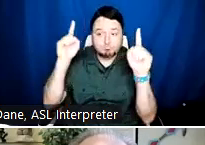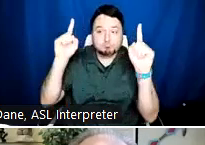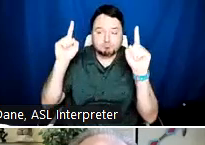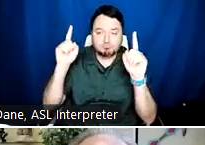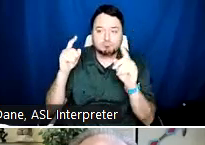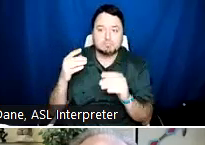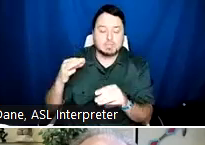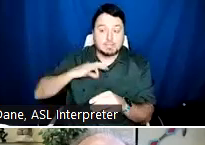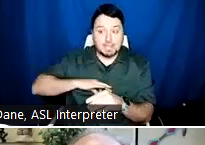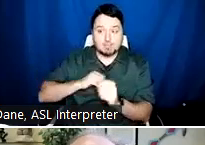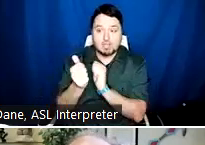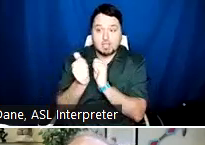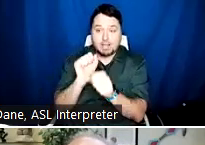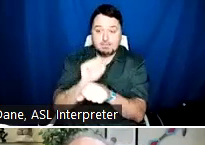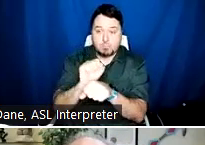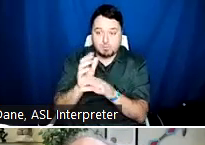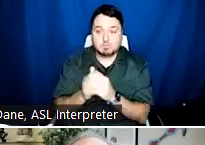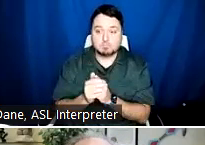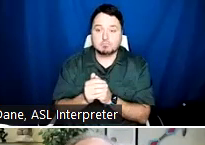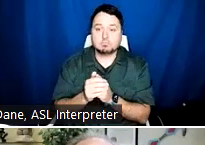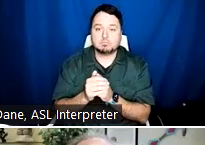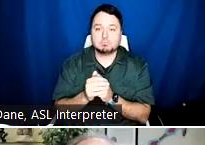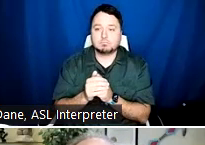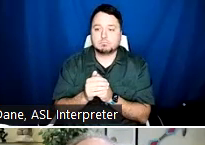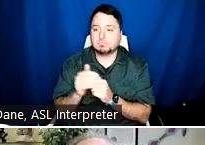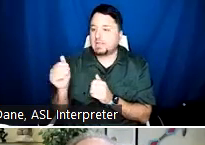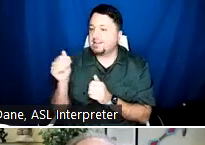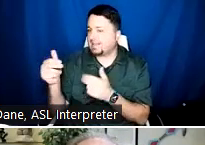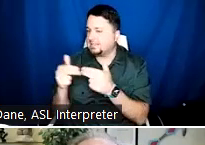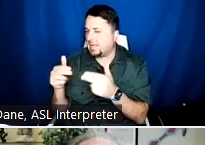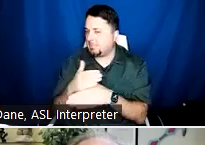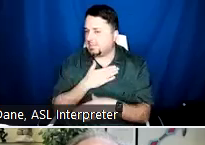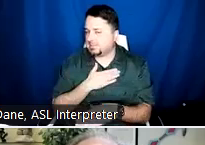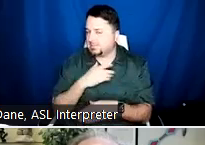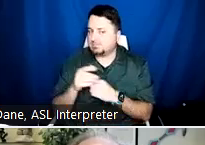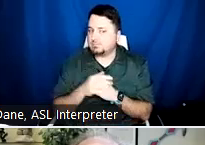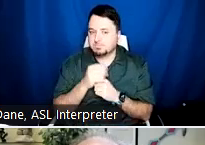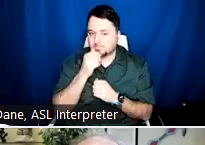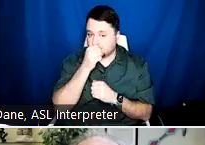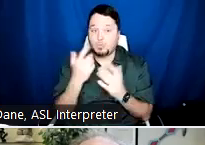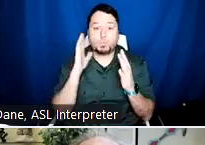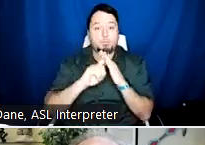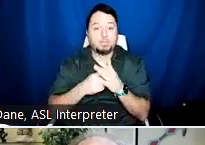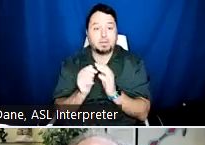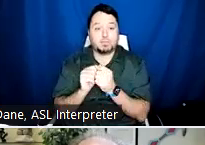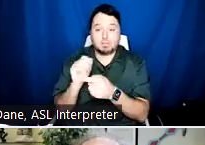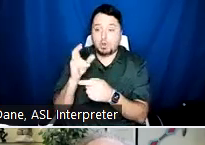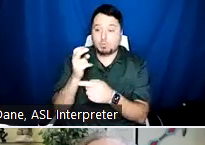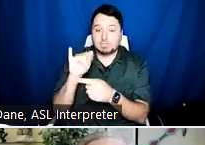employment. We will begin Christy if you will. DR CHRISTY FINSEL: